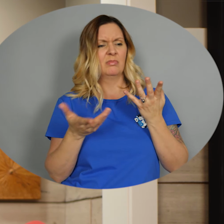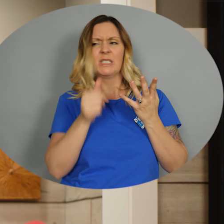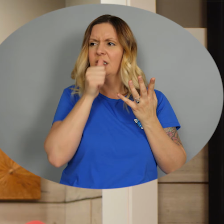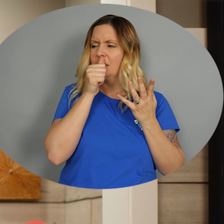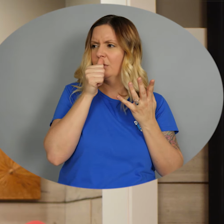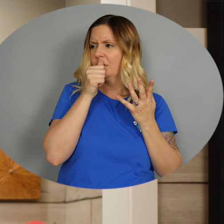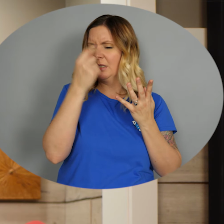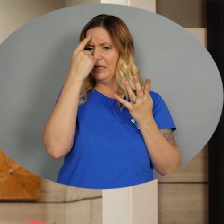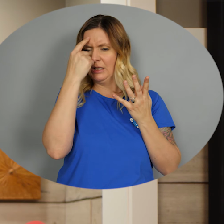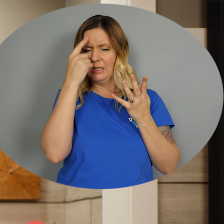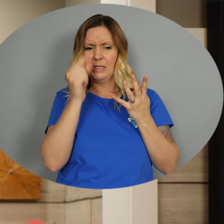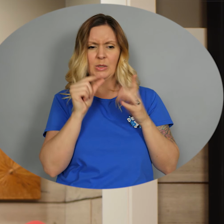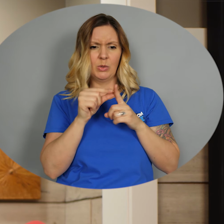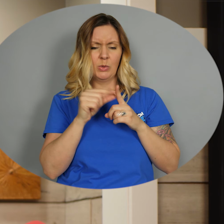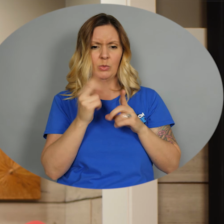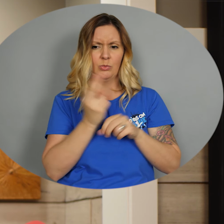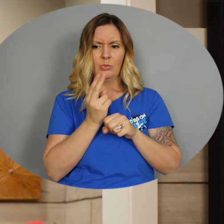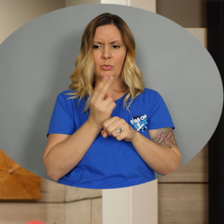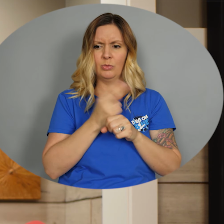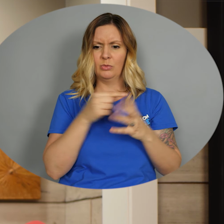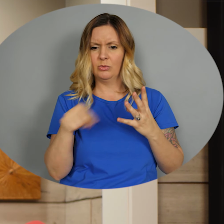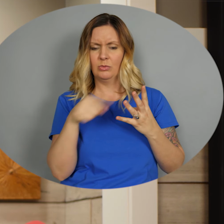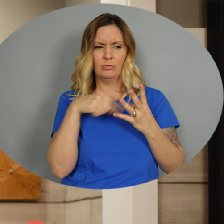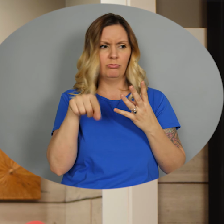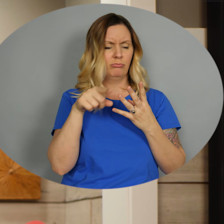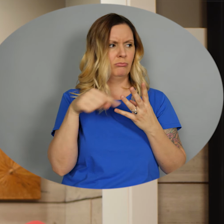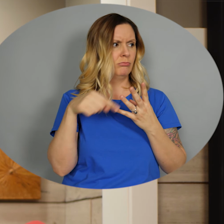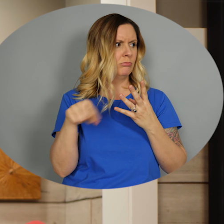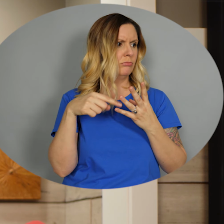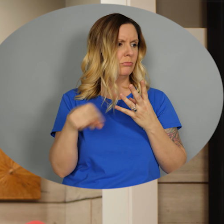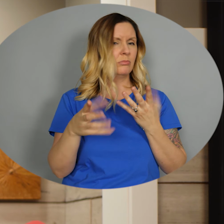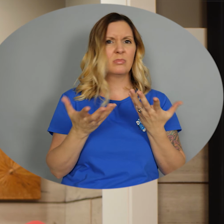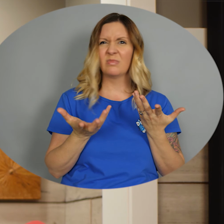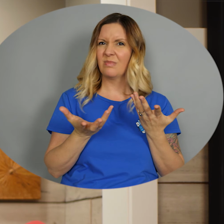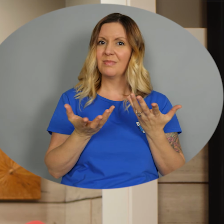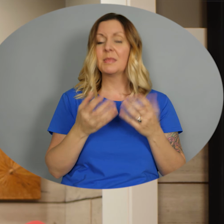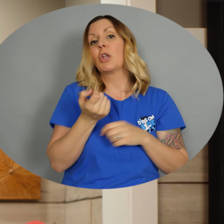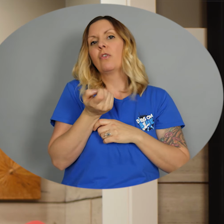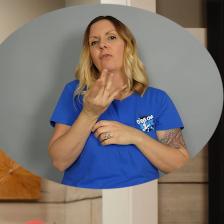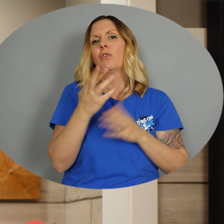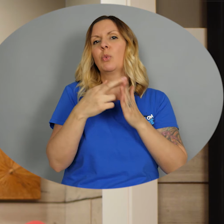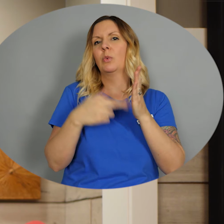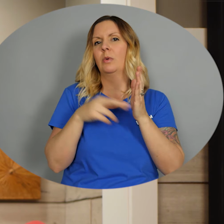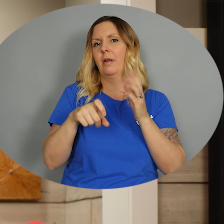face up on the table, and you’ll try to secretly think of a good word that uses them,